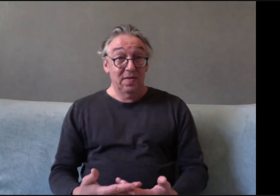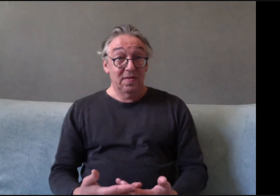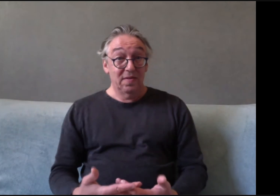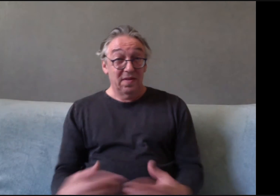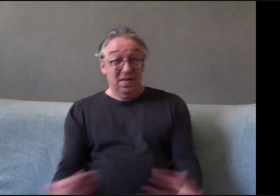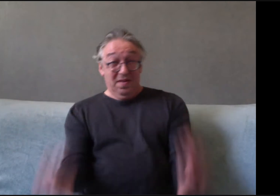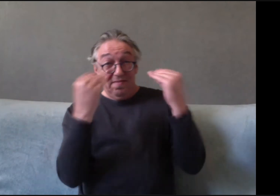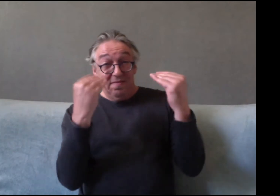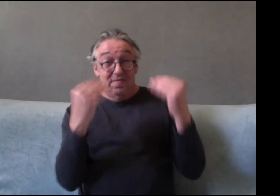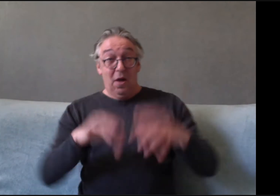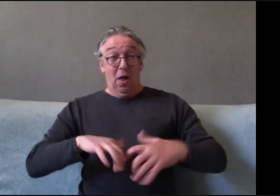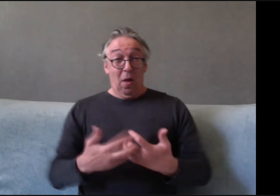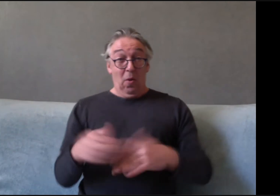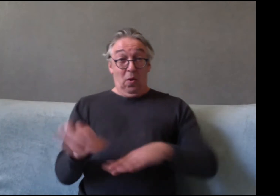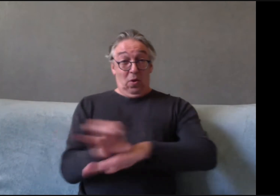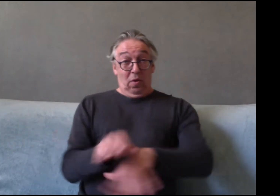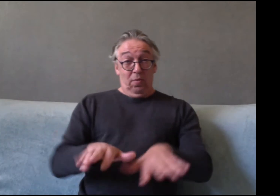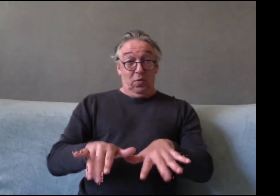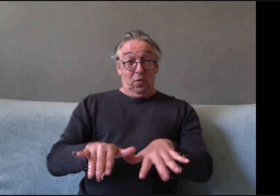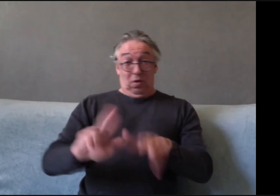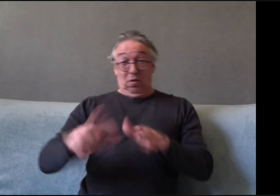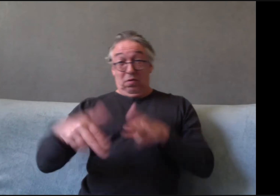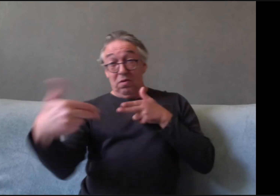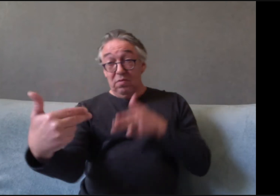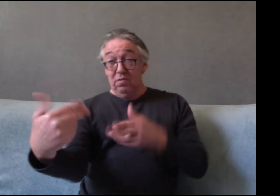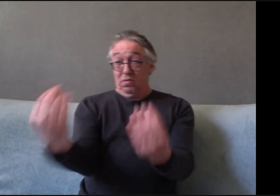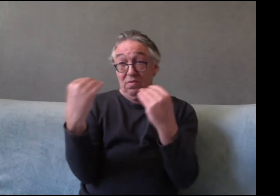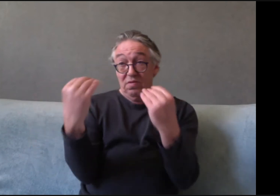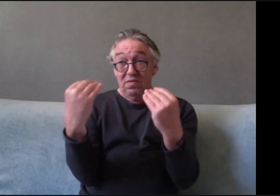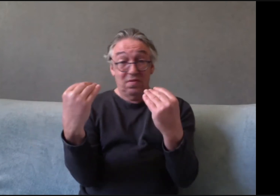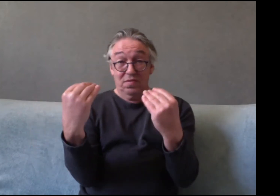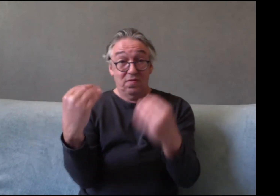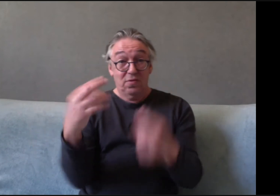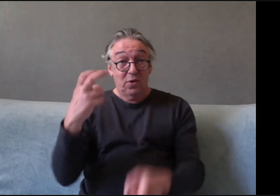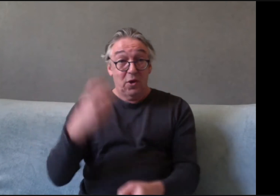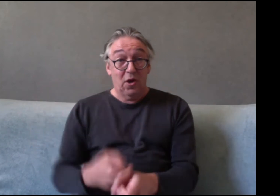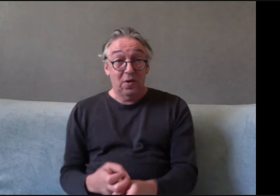Because it doesn't allow to make personalized project